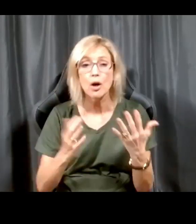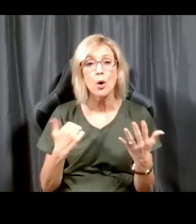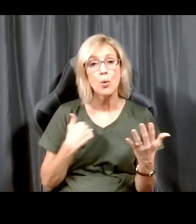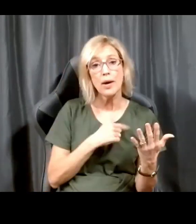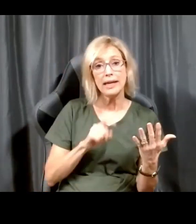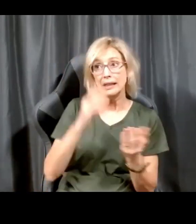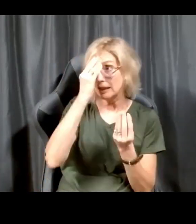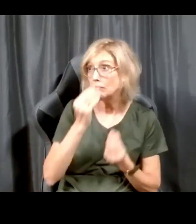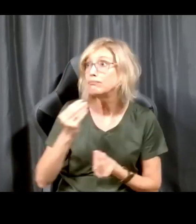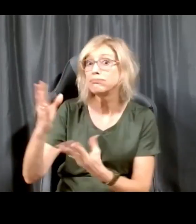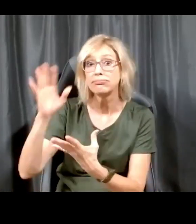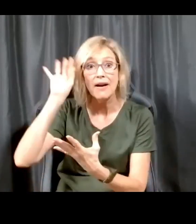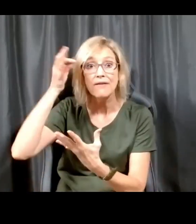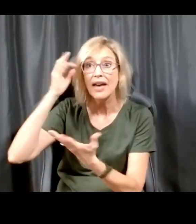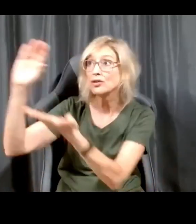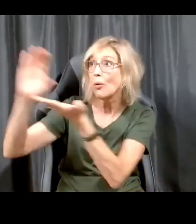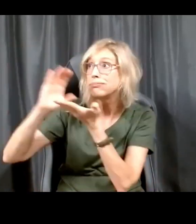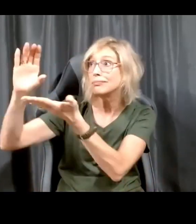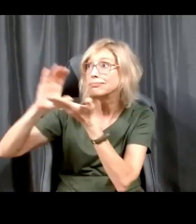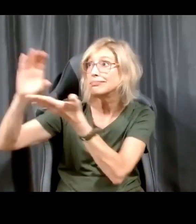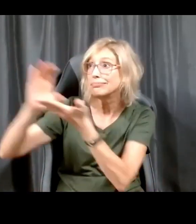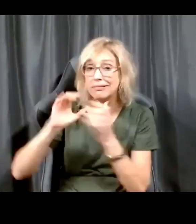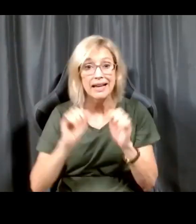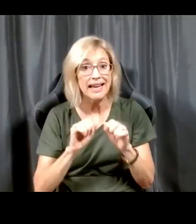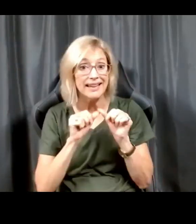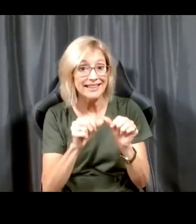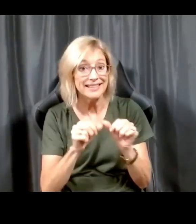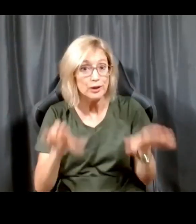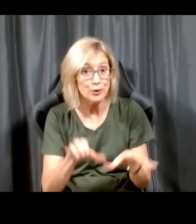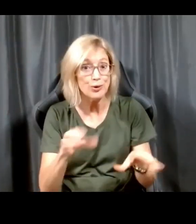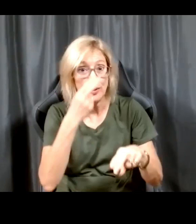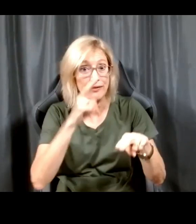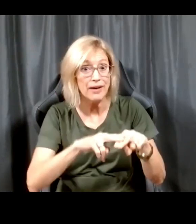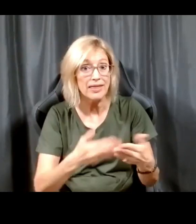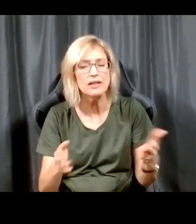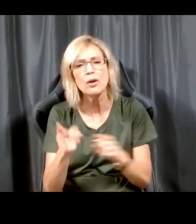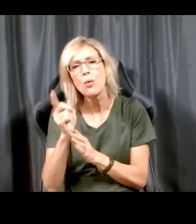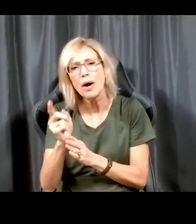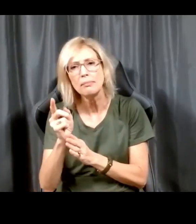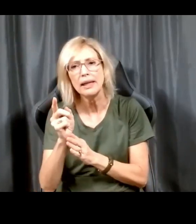funding so we can keep doing fun stuff with you guys. If you can take a minute, to fill out the survey. There's a